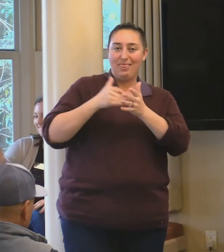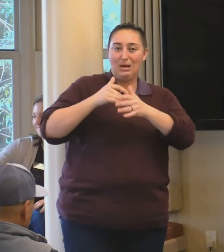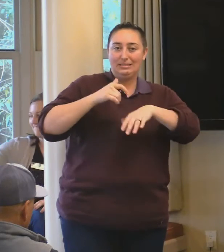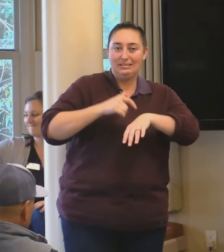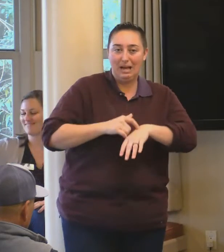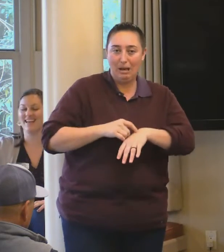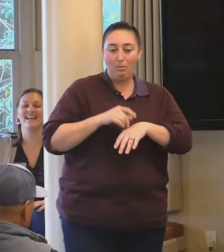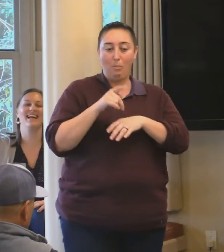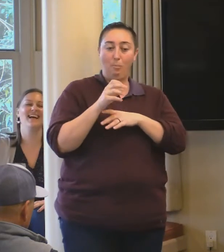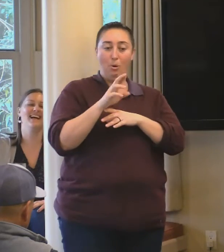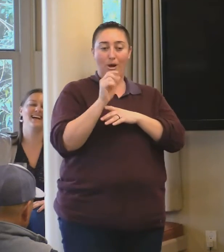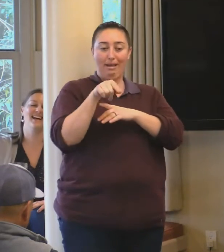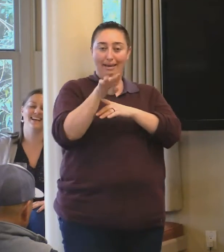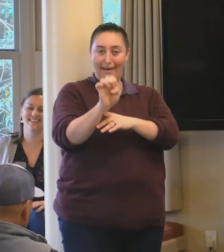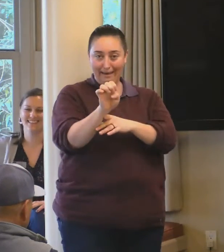However, after saying what about